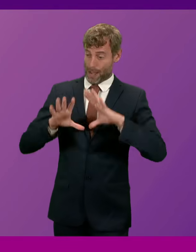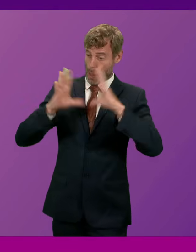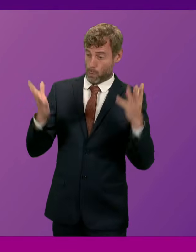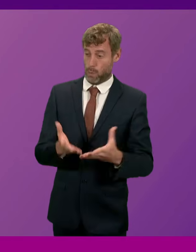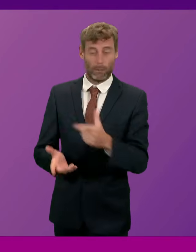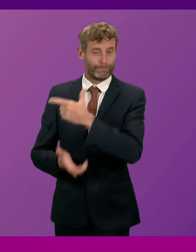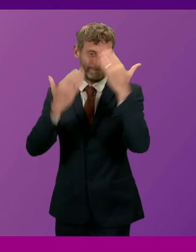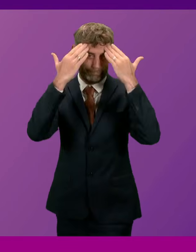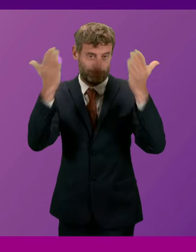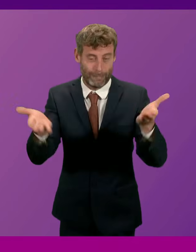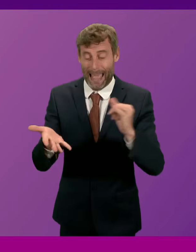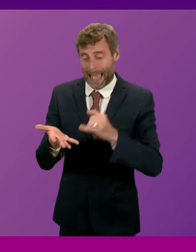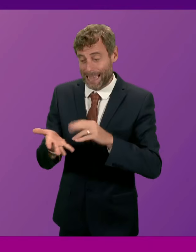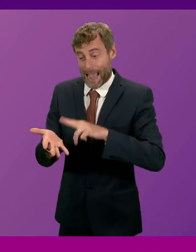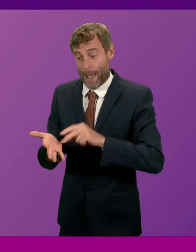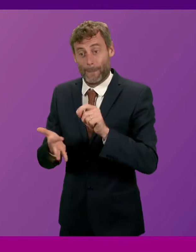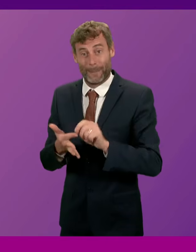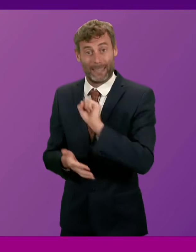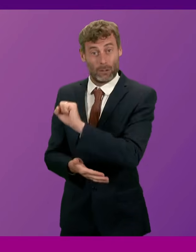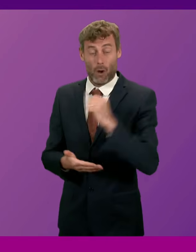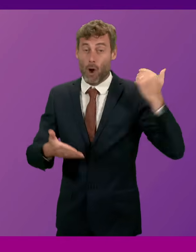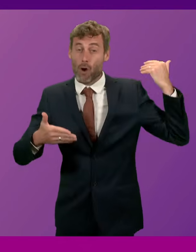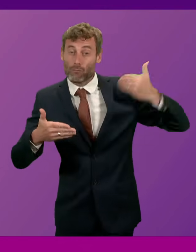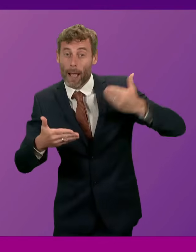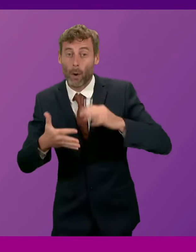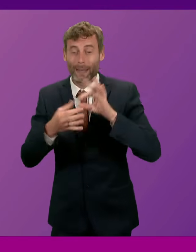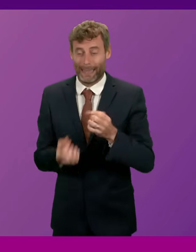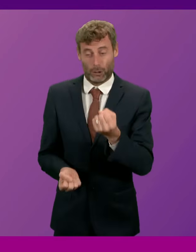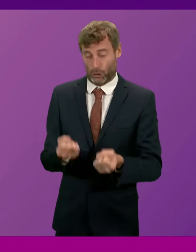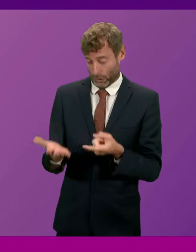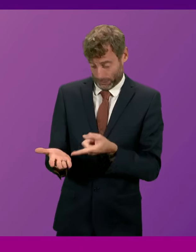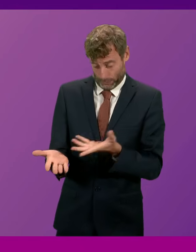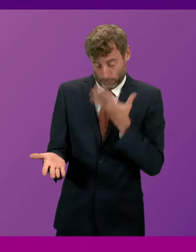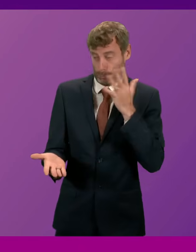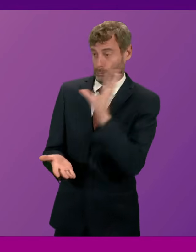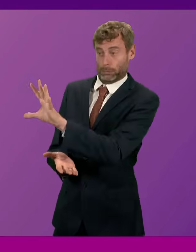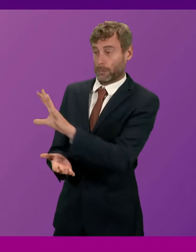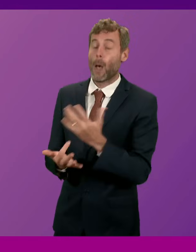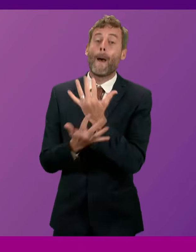nothing short of criminal, and it is no wonder that communities across Scotland feel abandoned.